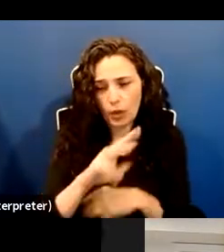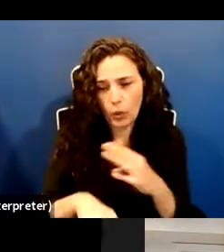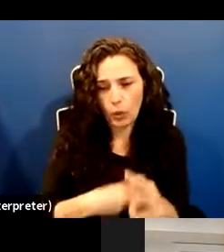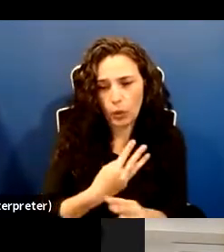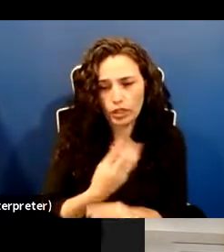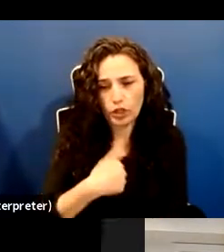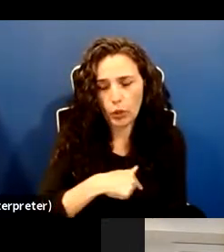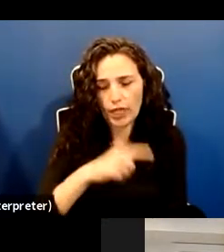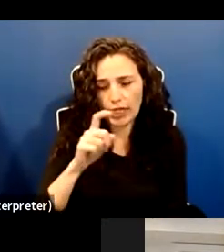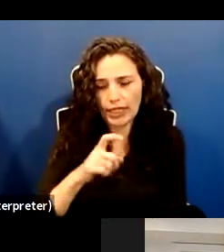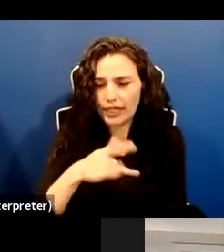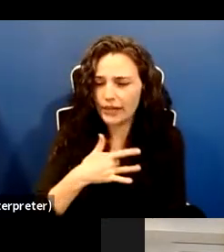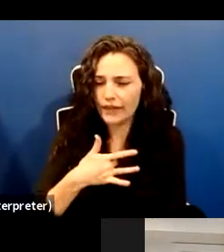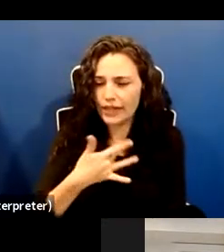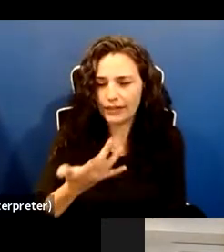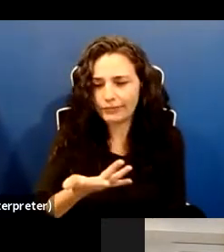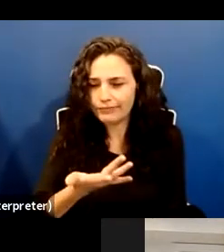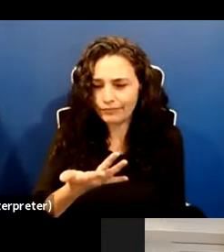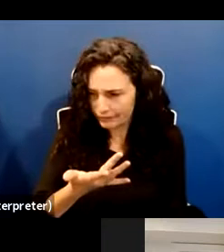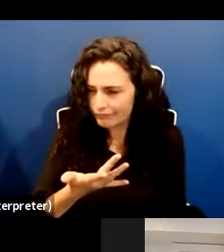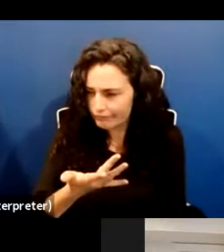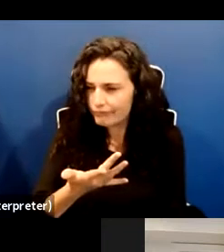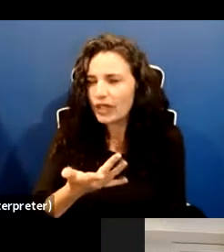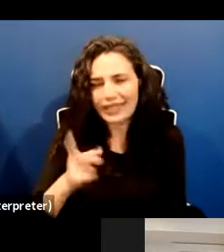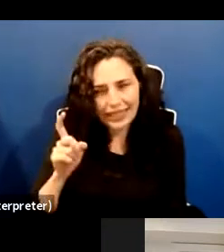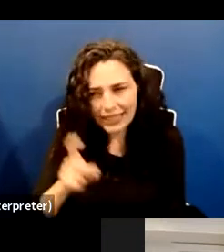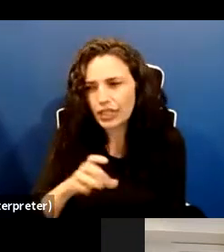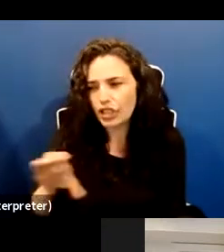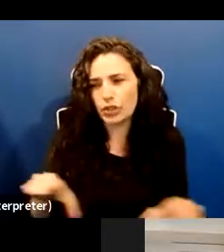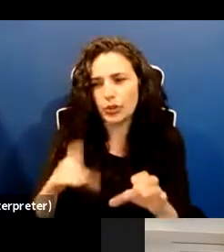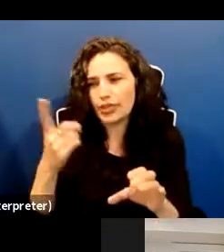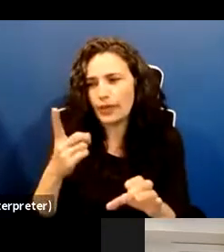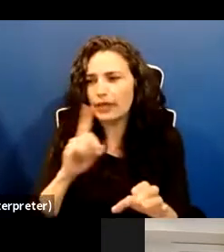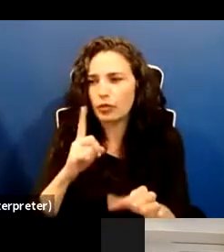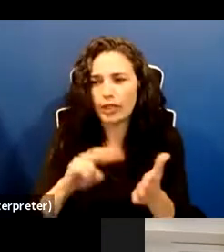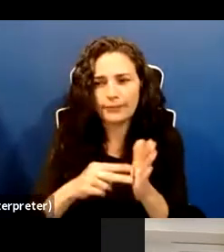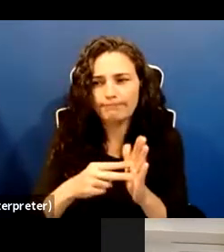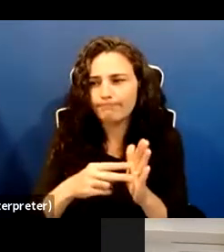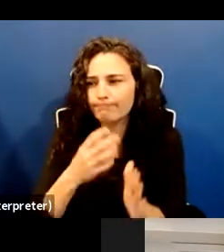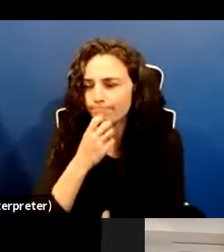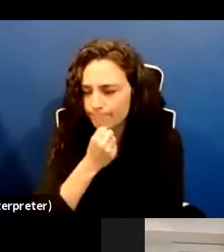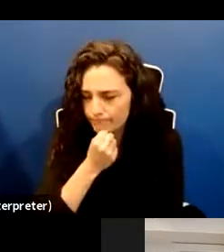to do something that is meaningful. And to create a meaningful dialogue with people